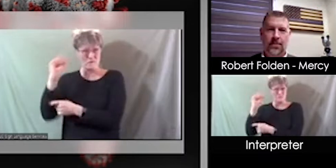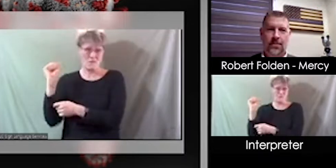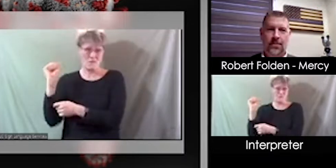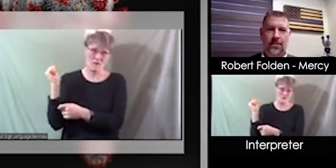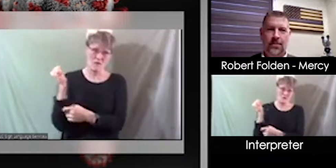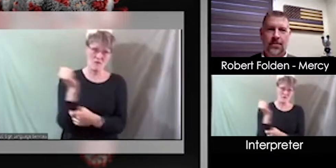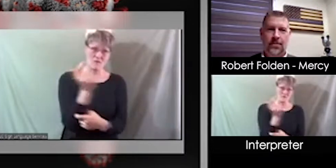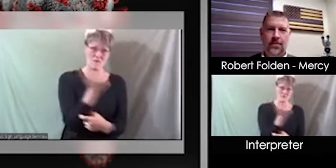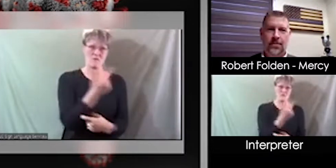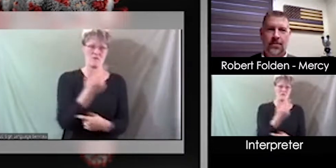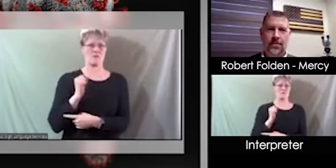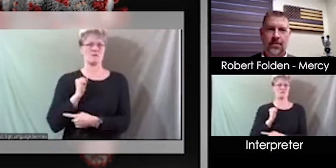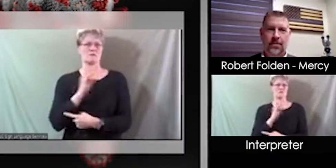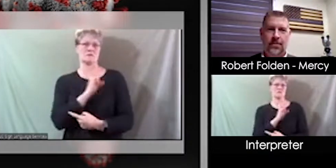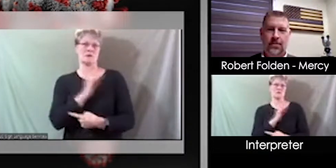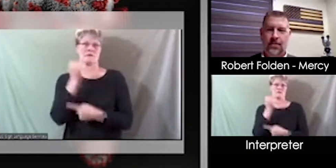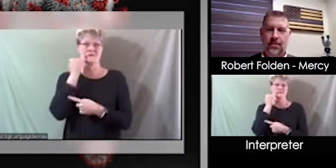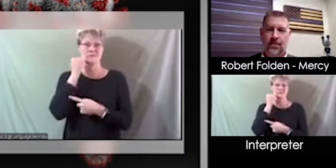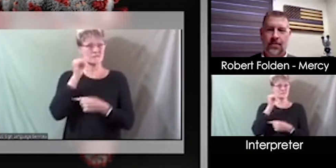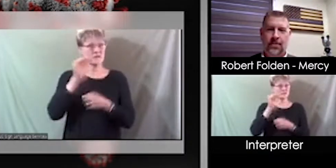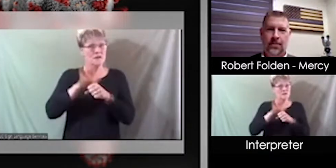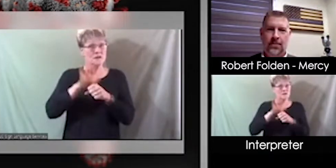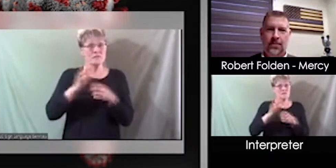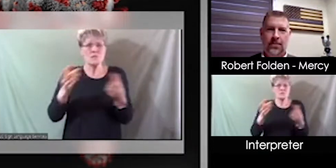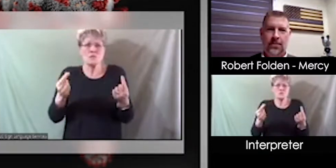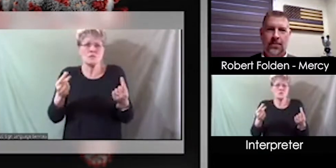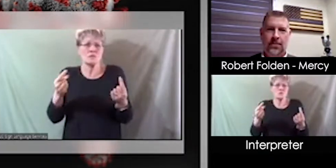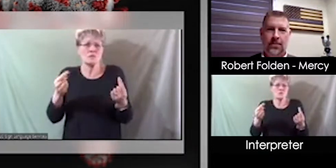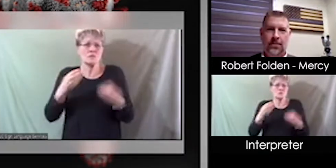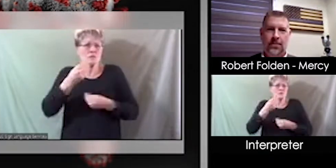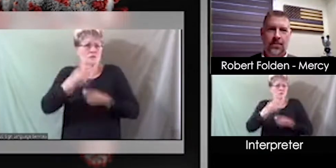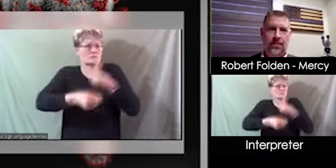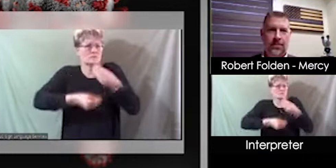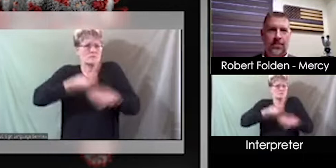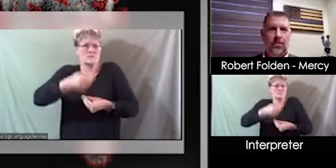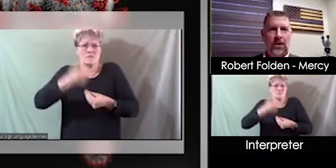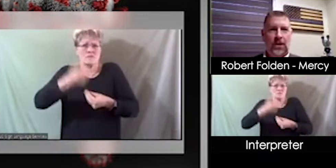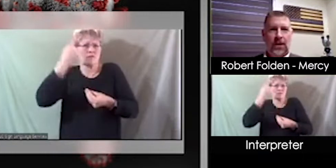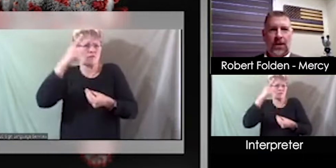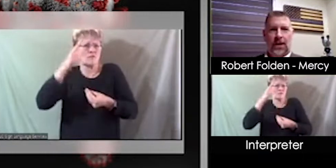for the lack of the protective equipment needed